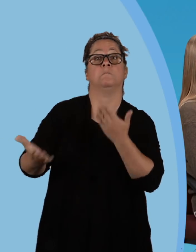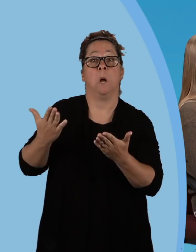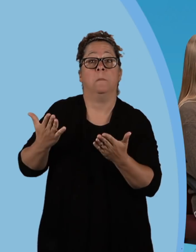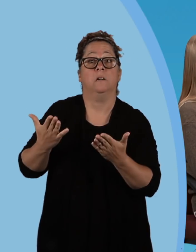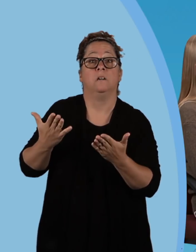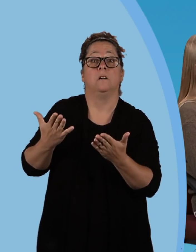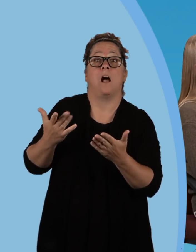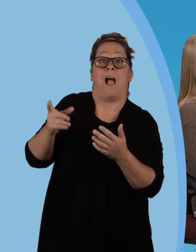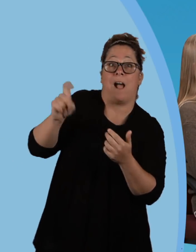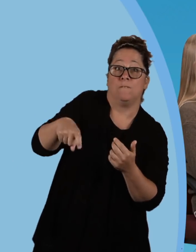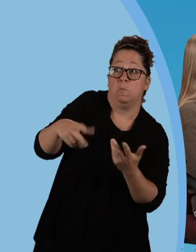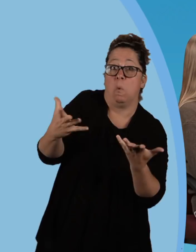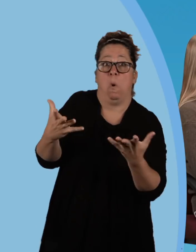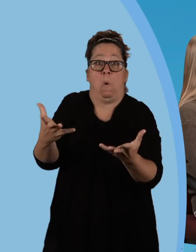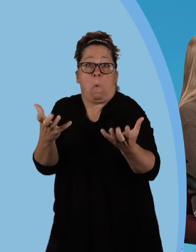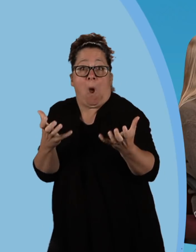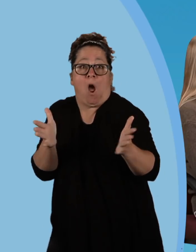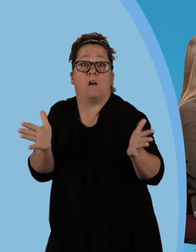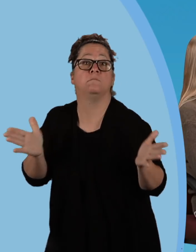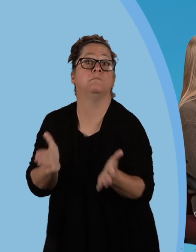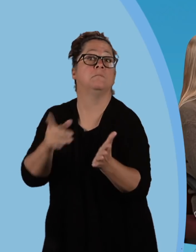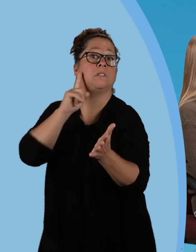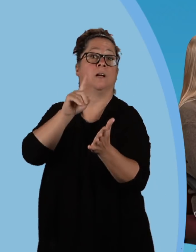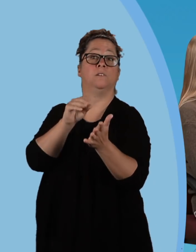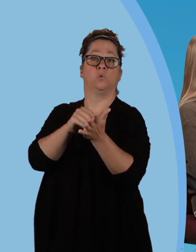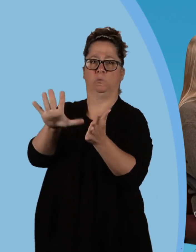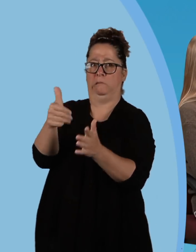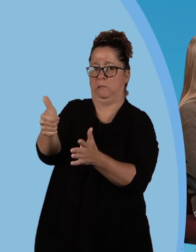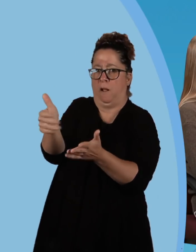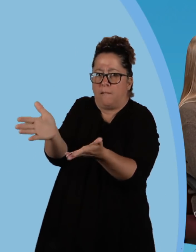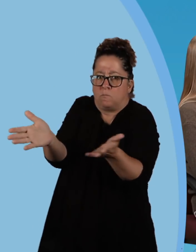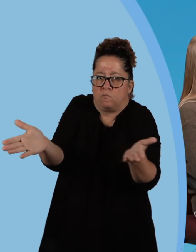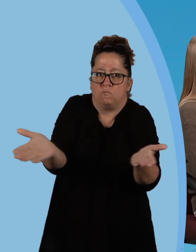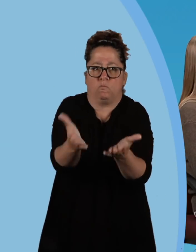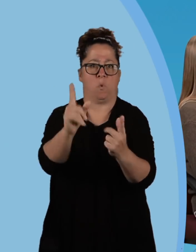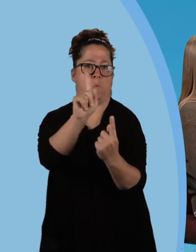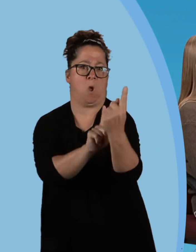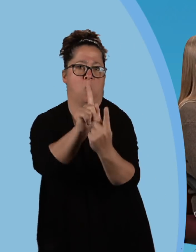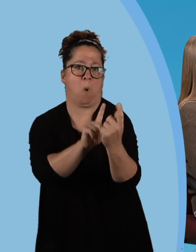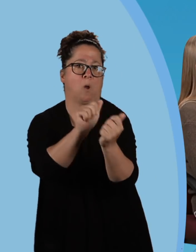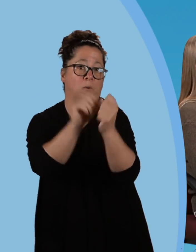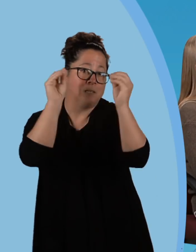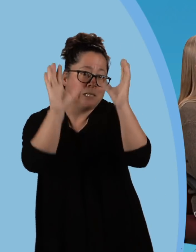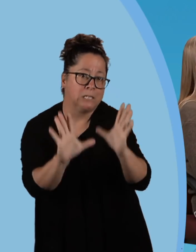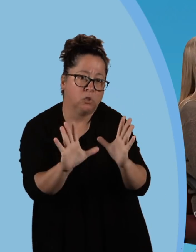really have a role in fostering the use and development of spoken language. They may have to, or want to,